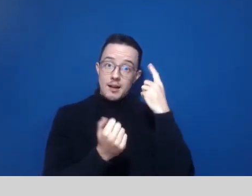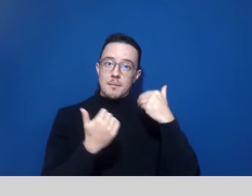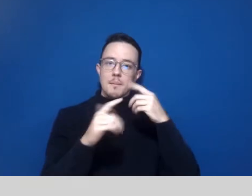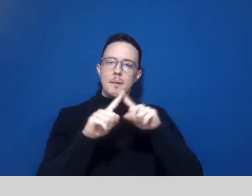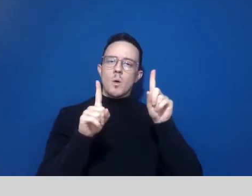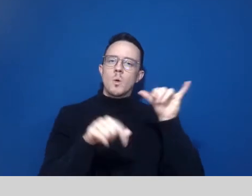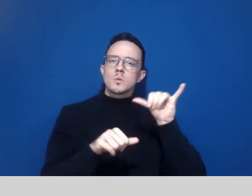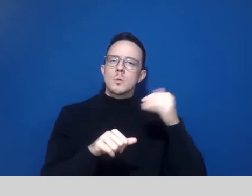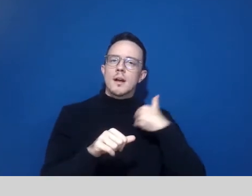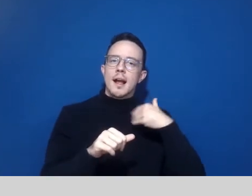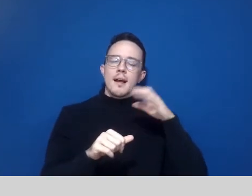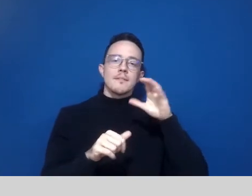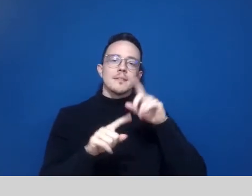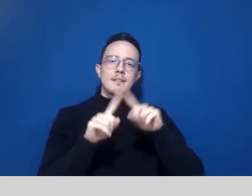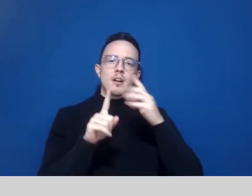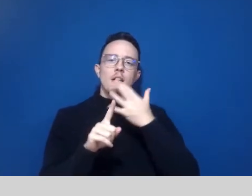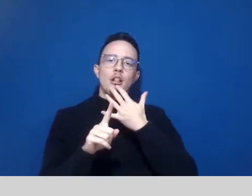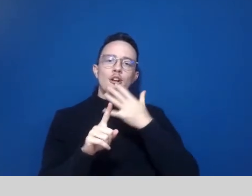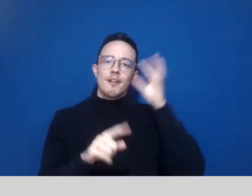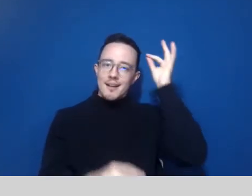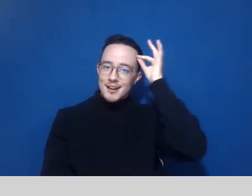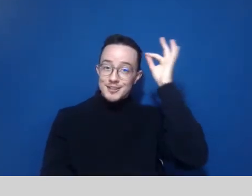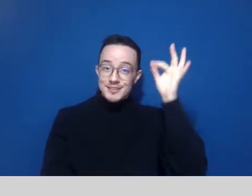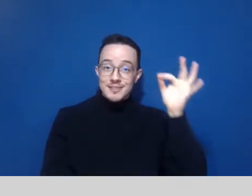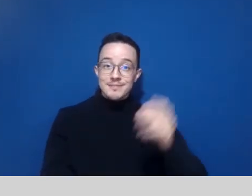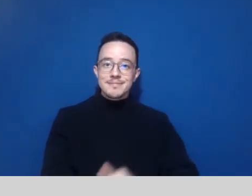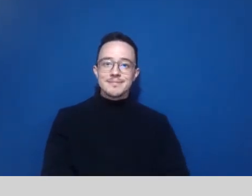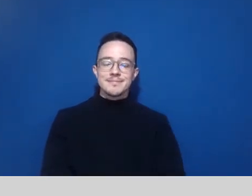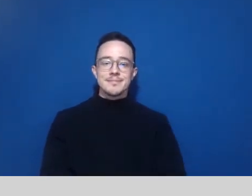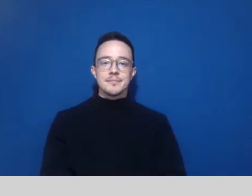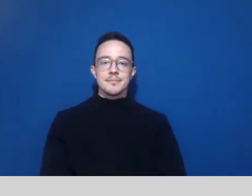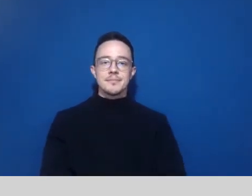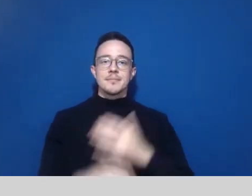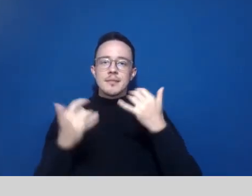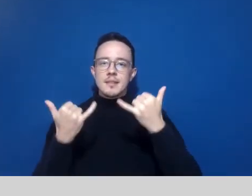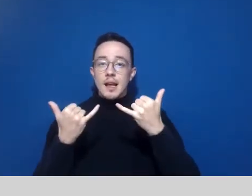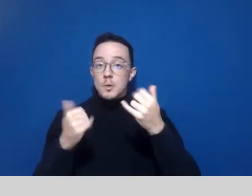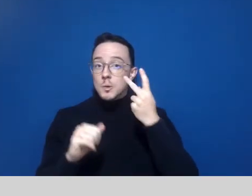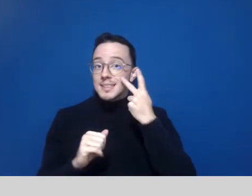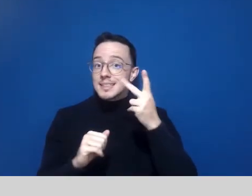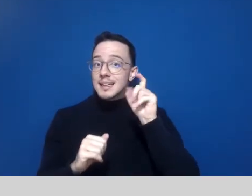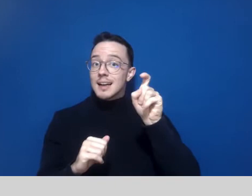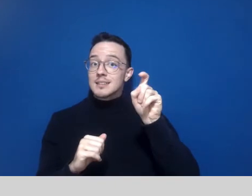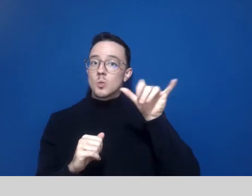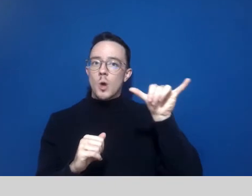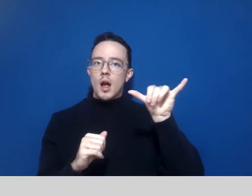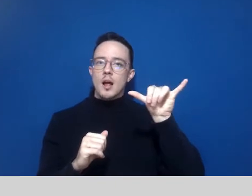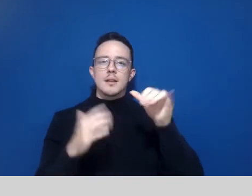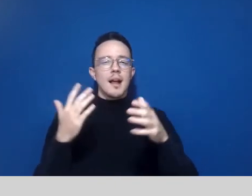Another thing that stands out about this data is that there are these two columns here, X and Y, which look suspiciously like they might be latitudes